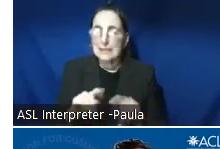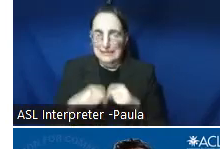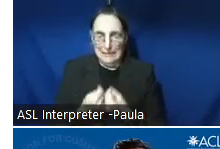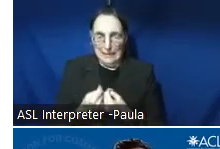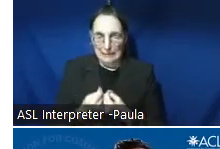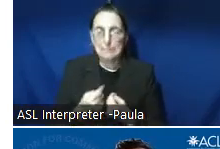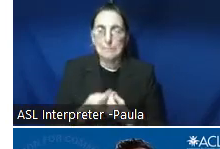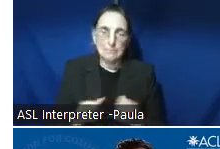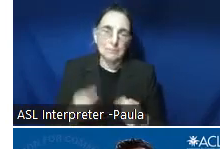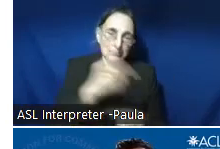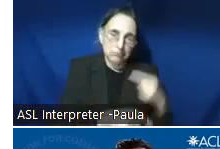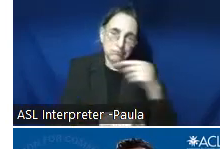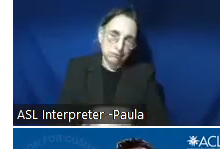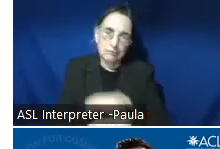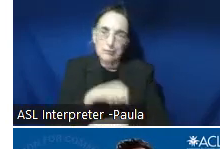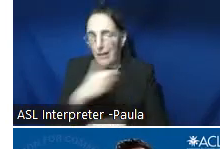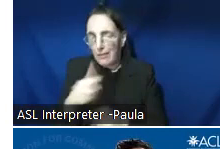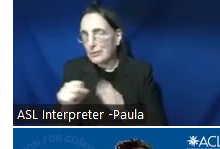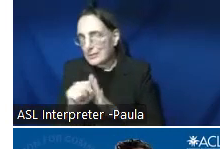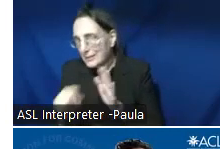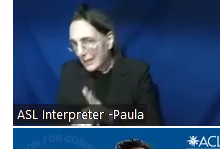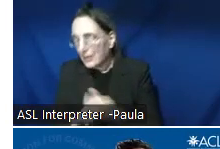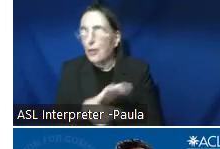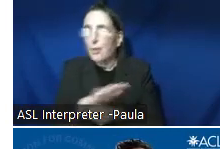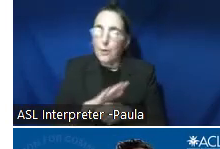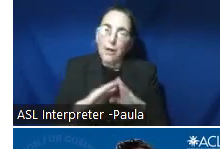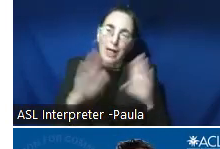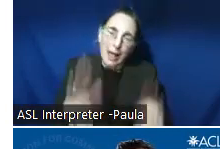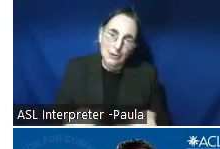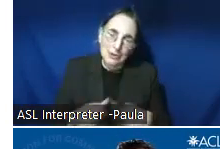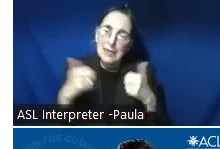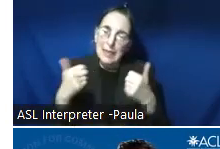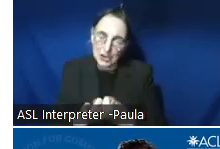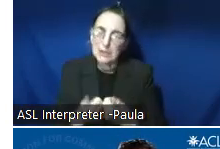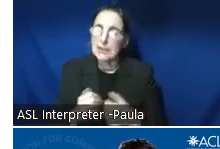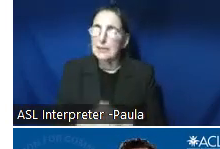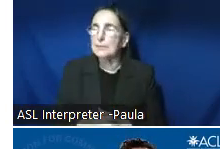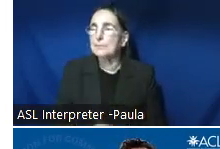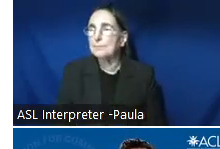state and local agencies across housing, disability, aging, and health sectors.